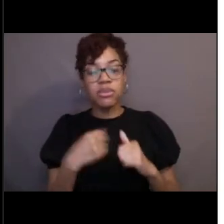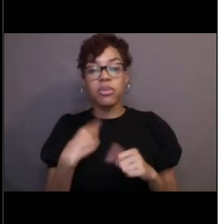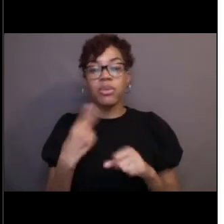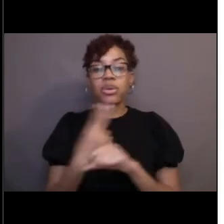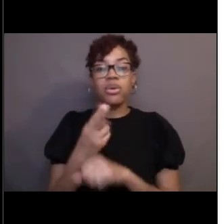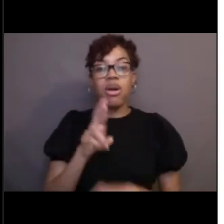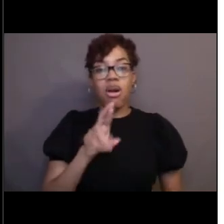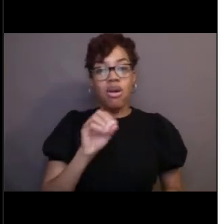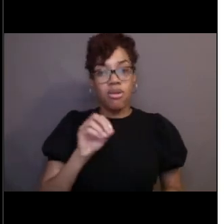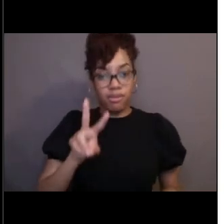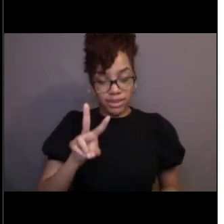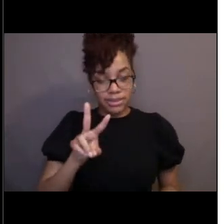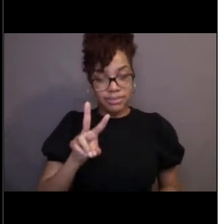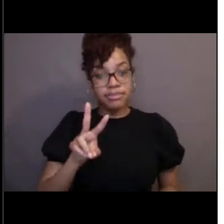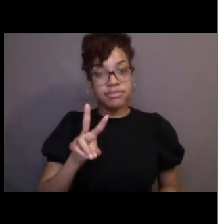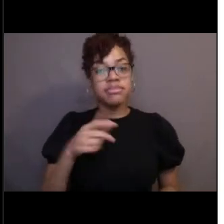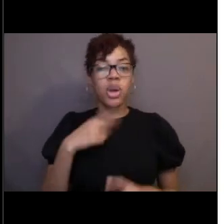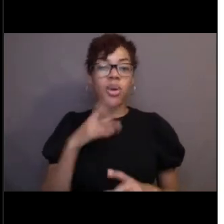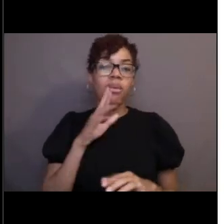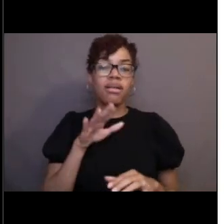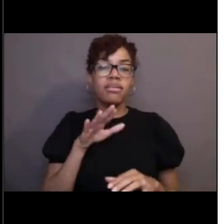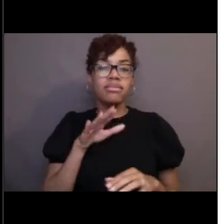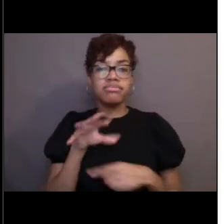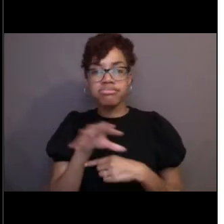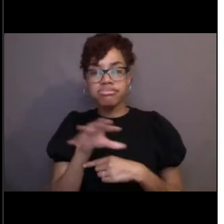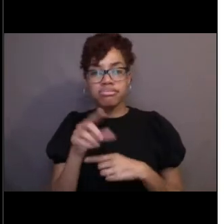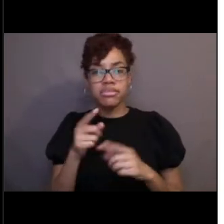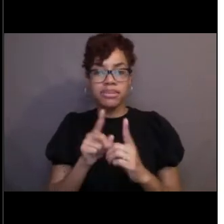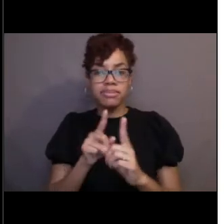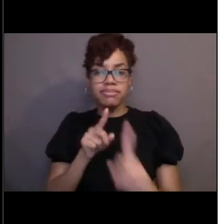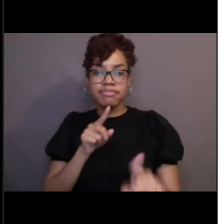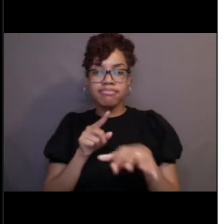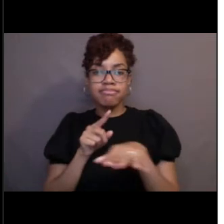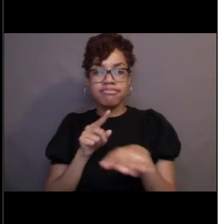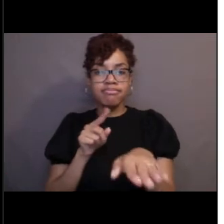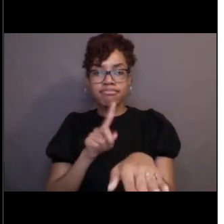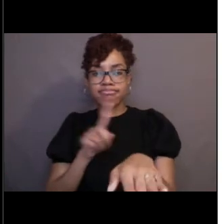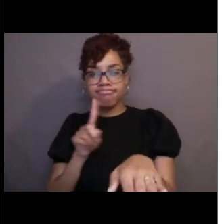to film them from a bit of a distance. With leatherbacks, because of their unique body,